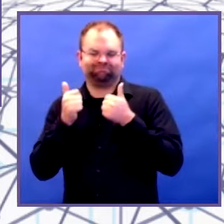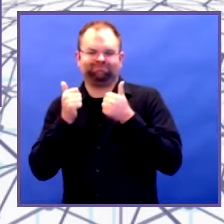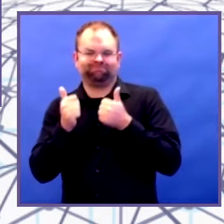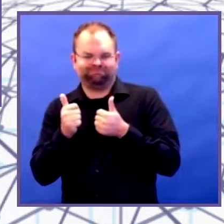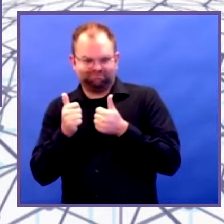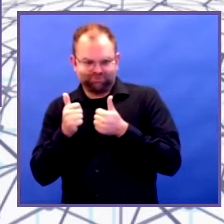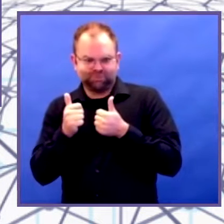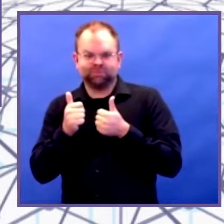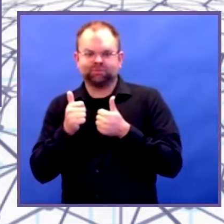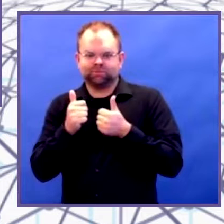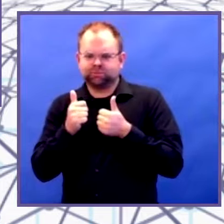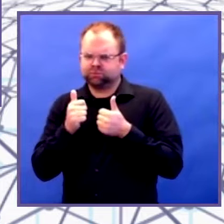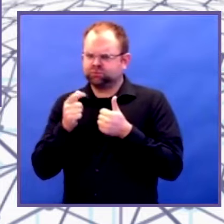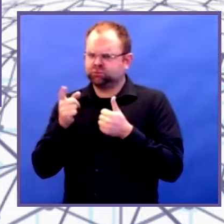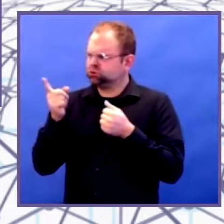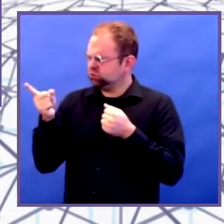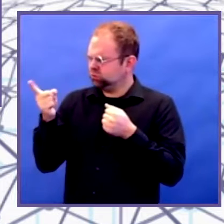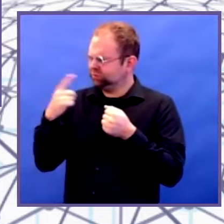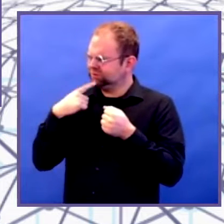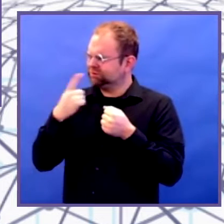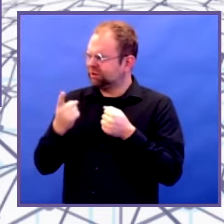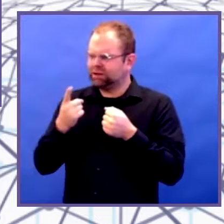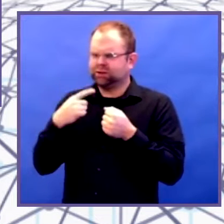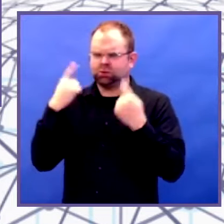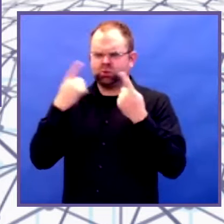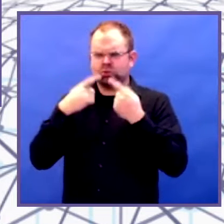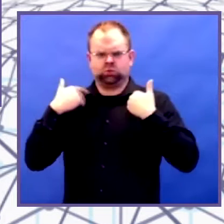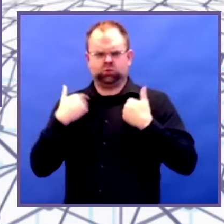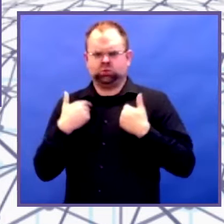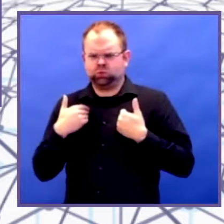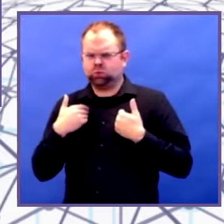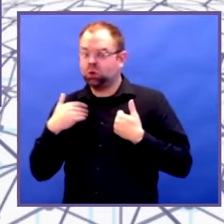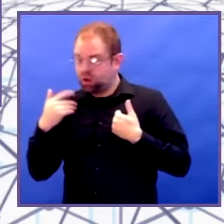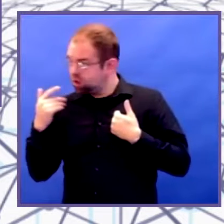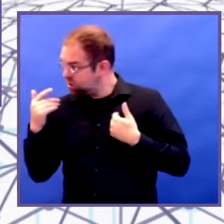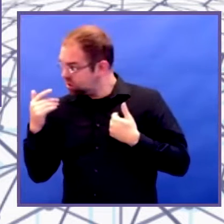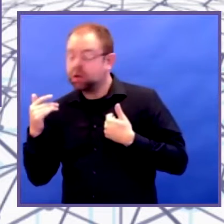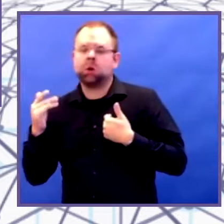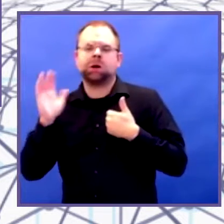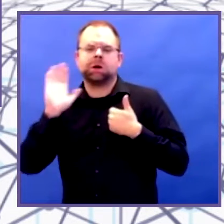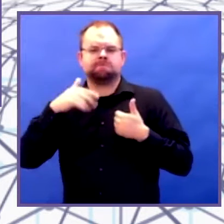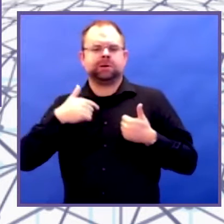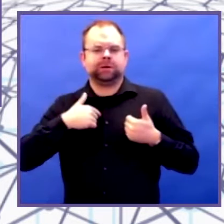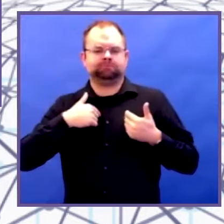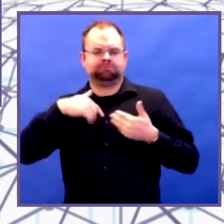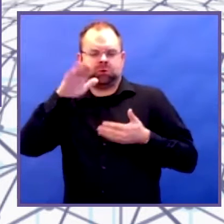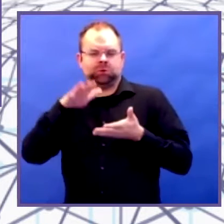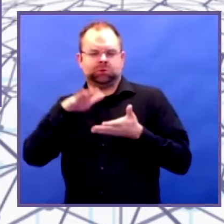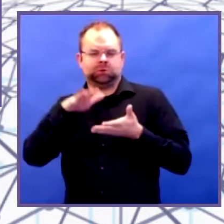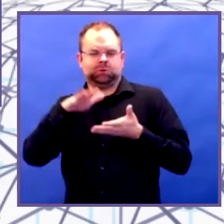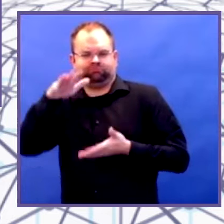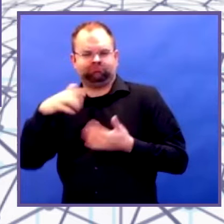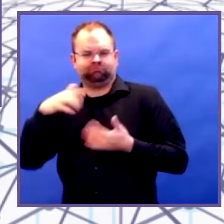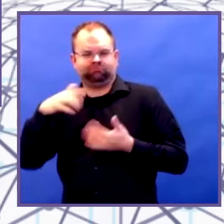And I also want to congratulate Kathy on providing her absolutely excellent speech without any